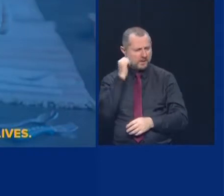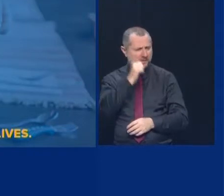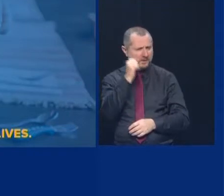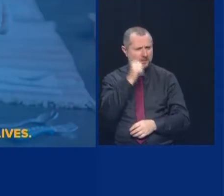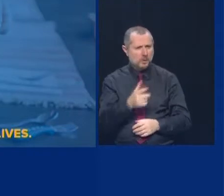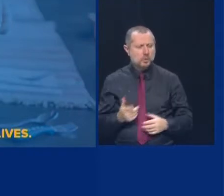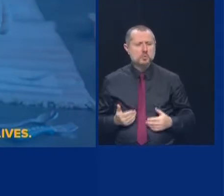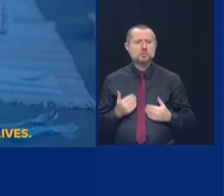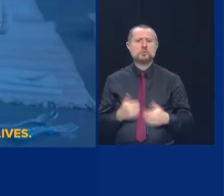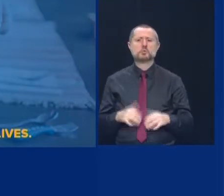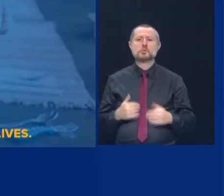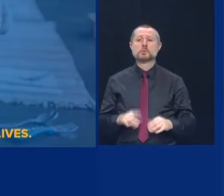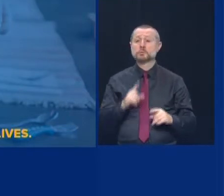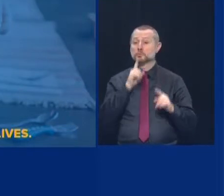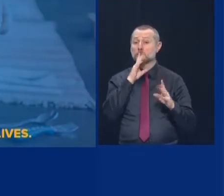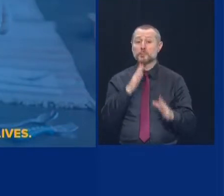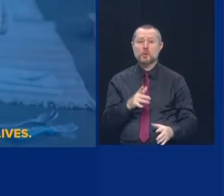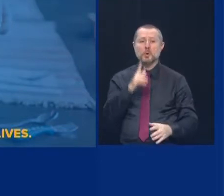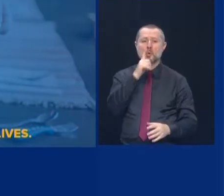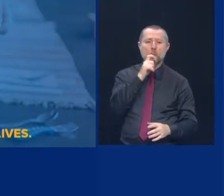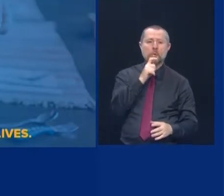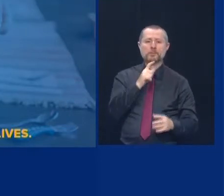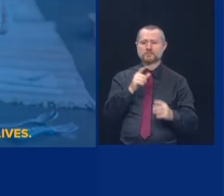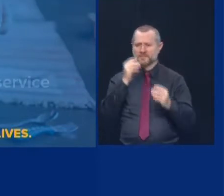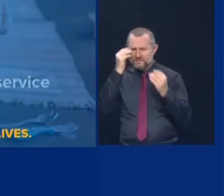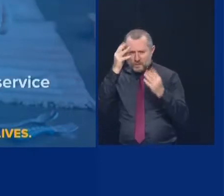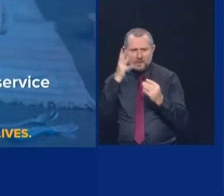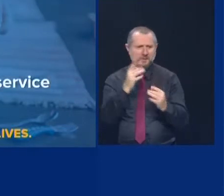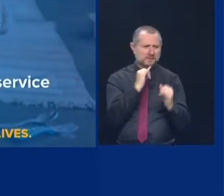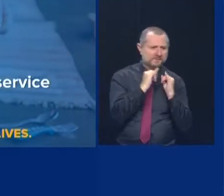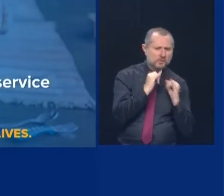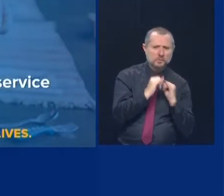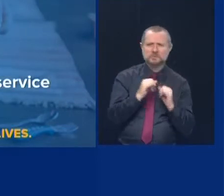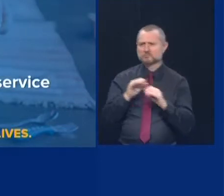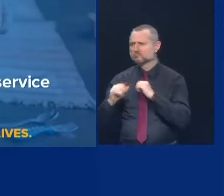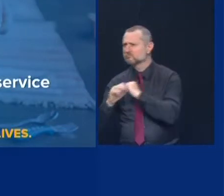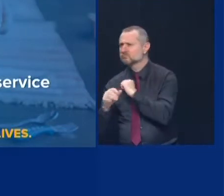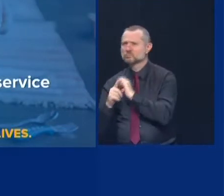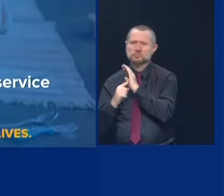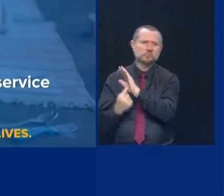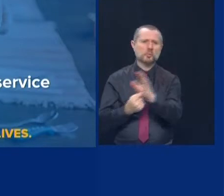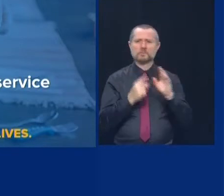WHO HAD TO STAND THERE WITH THEM ALL THROUGH COVID.